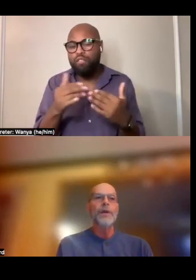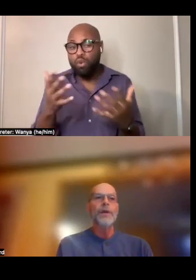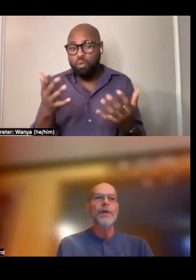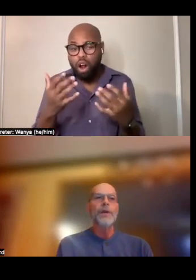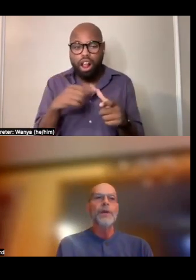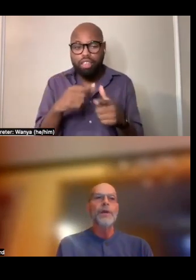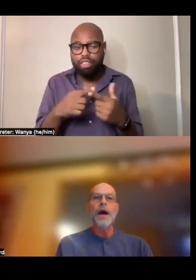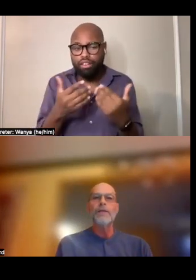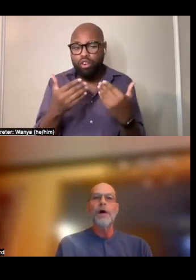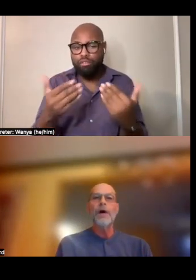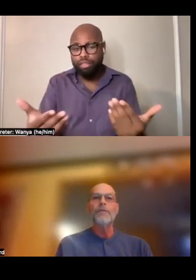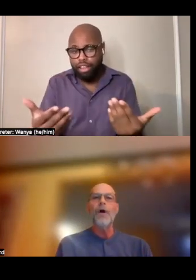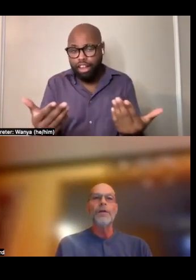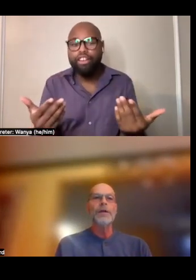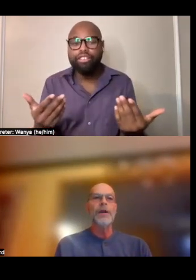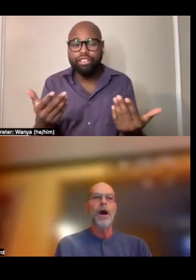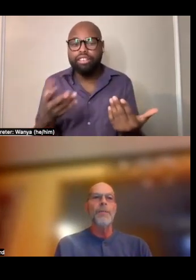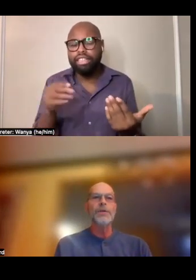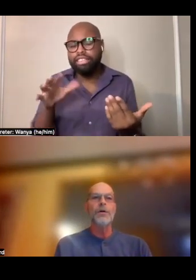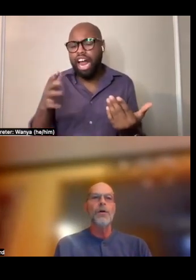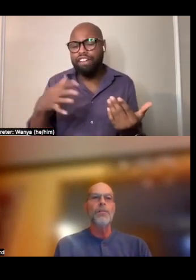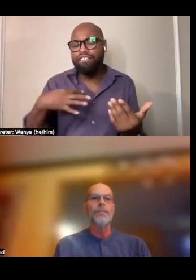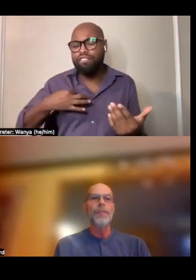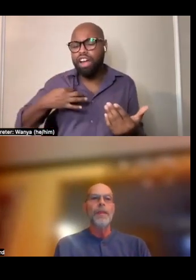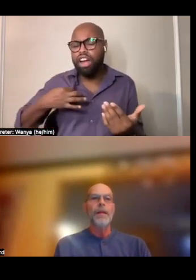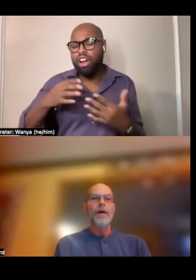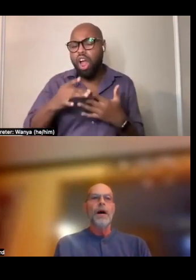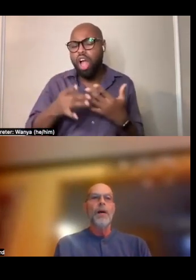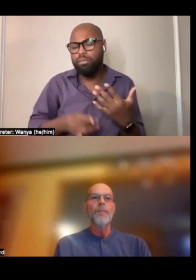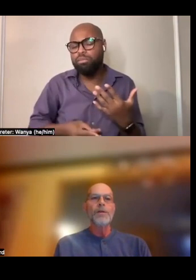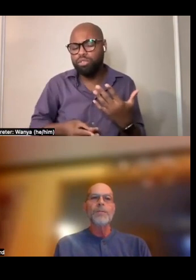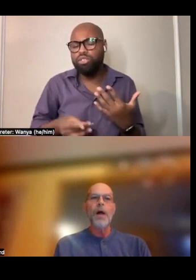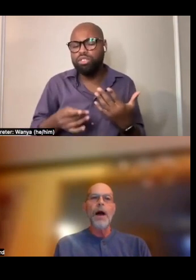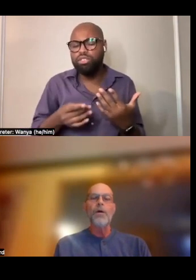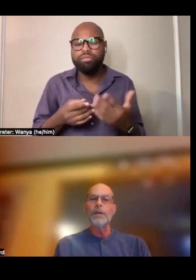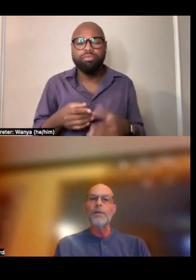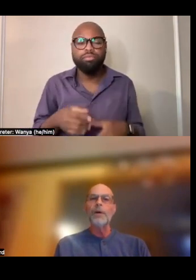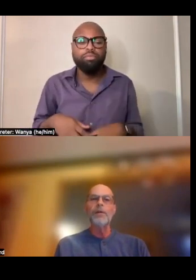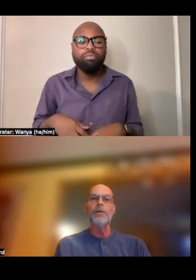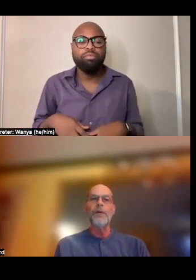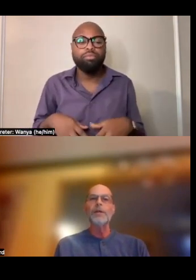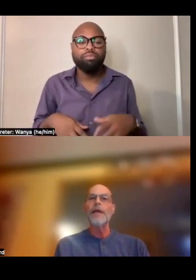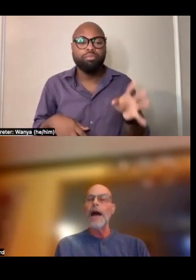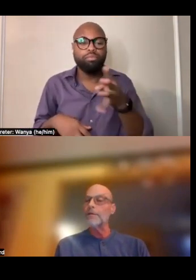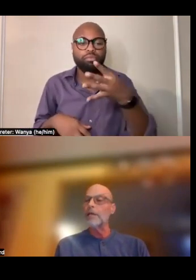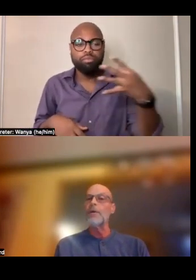there as kind of a voluntary optional. Most apply only to publicly funded housing,